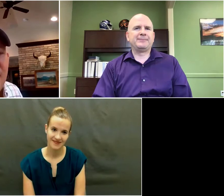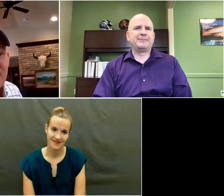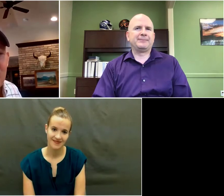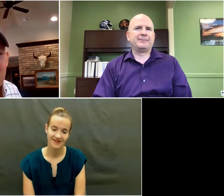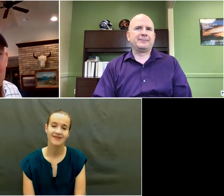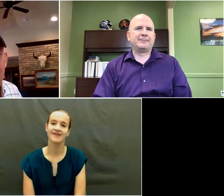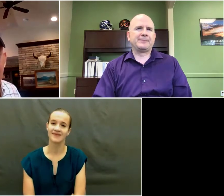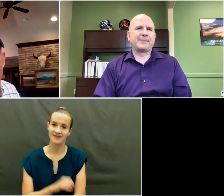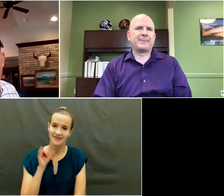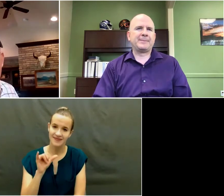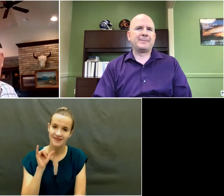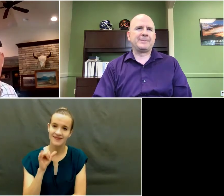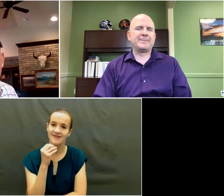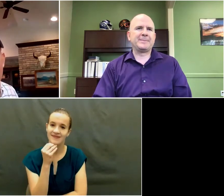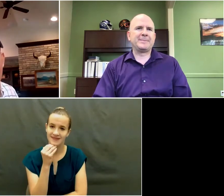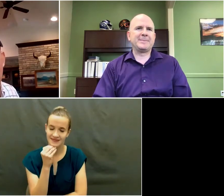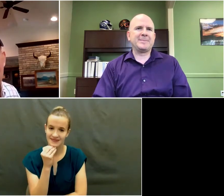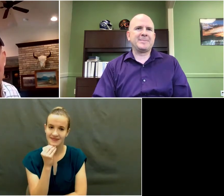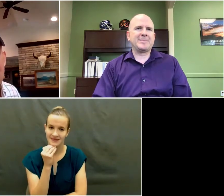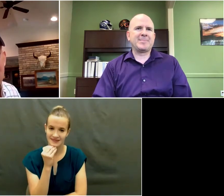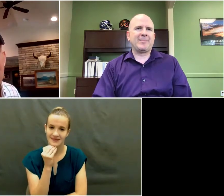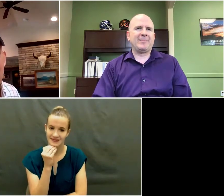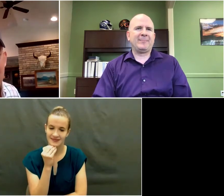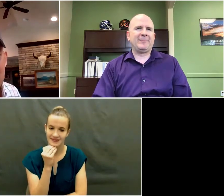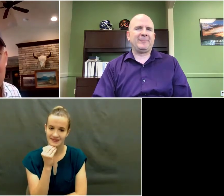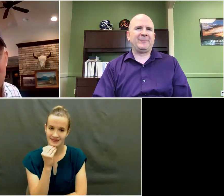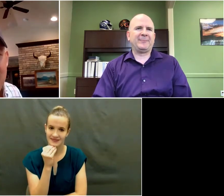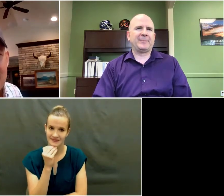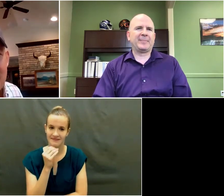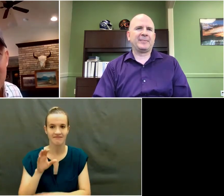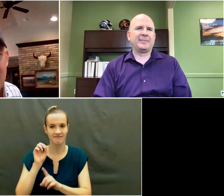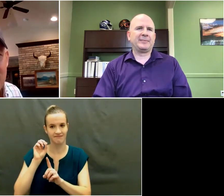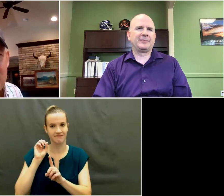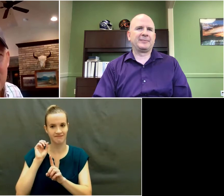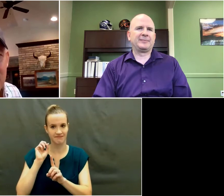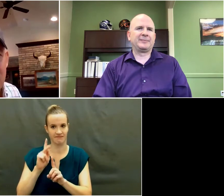Jeremy: Talk a little bit about, and then I want to talk about 911. Because that's an interesting